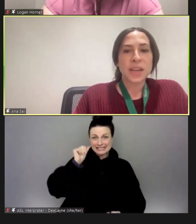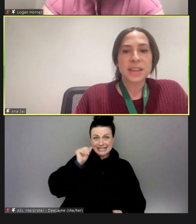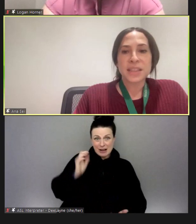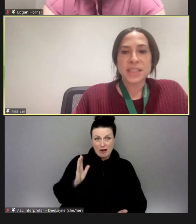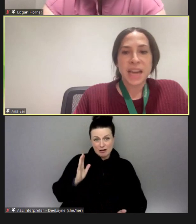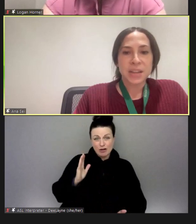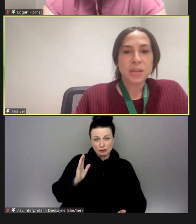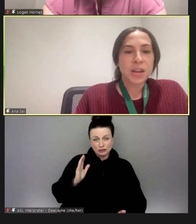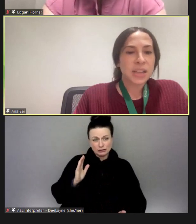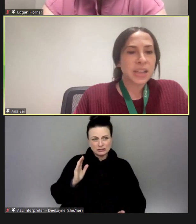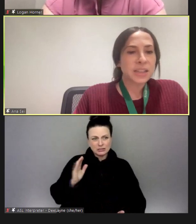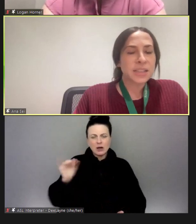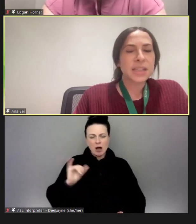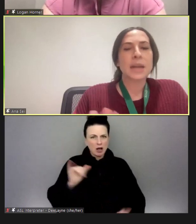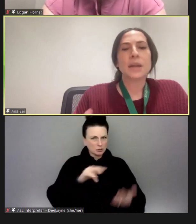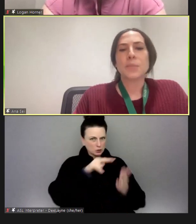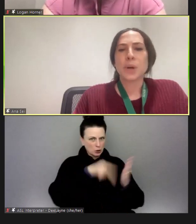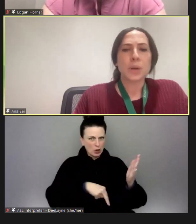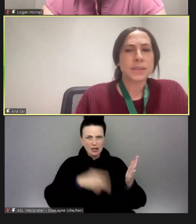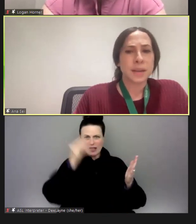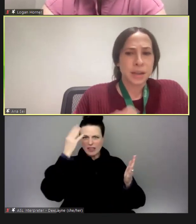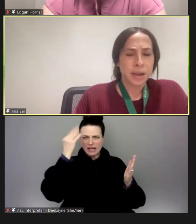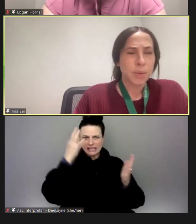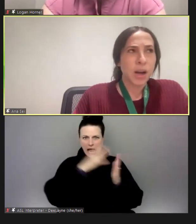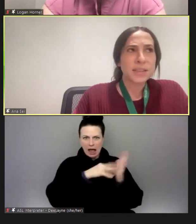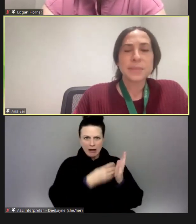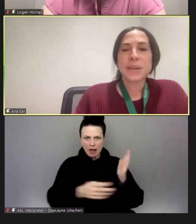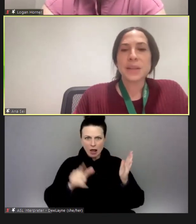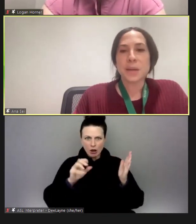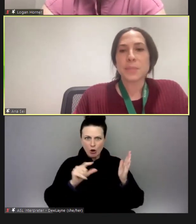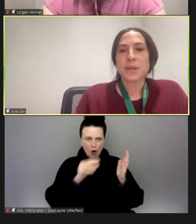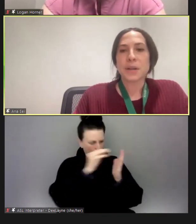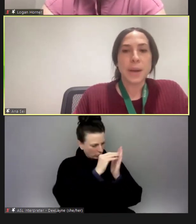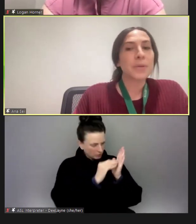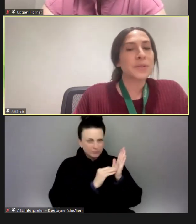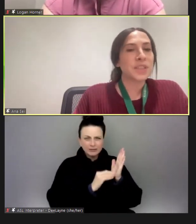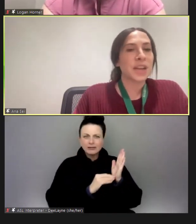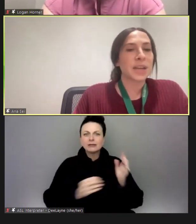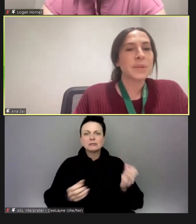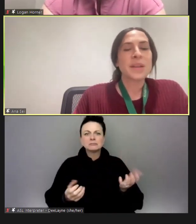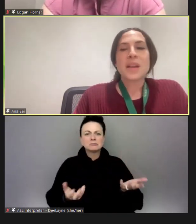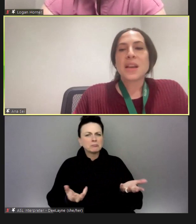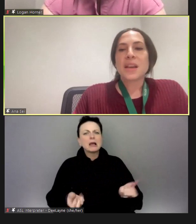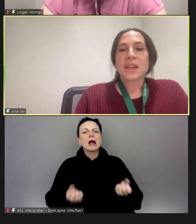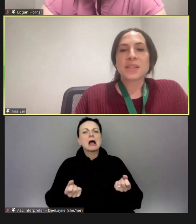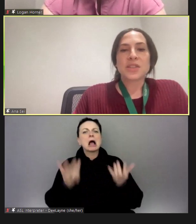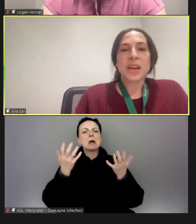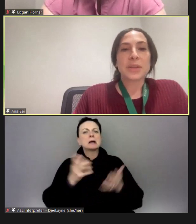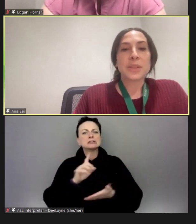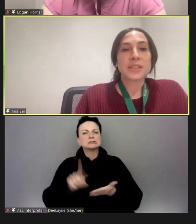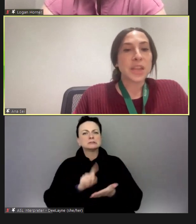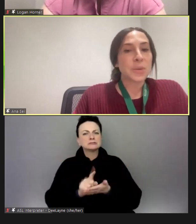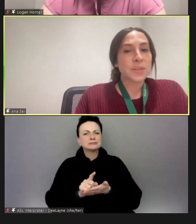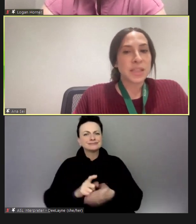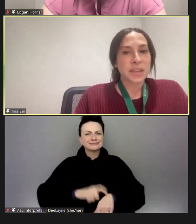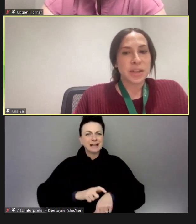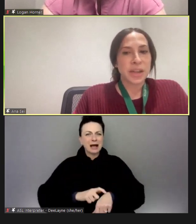the data logging to get an appro an approximate number amount of time that